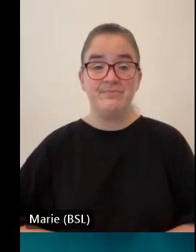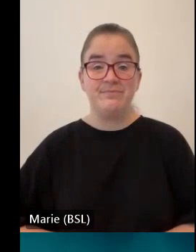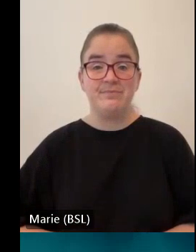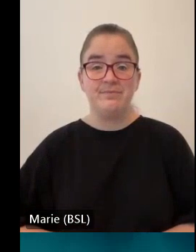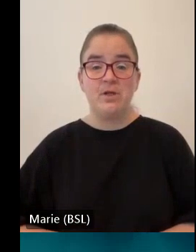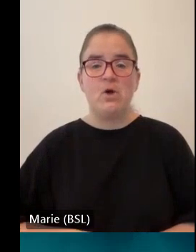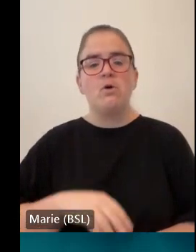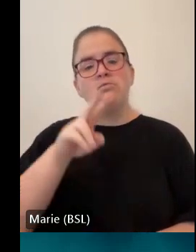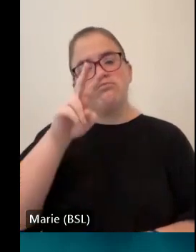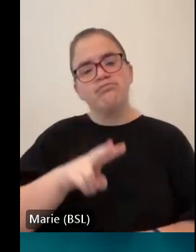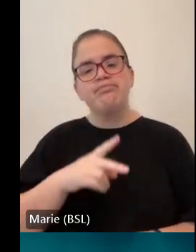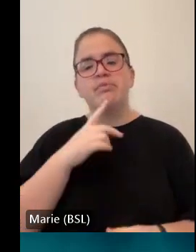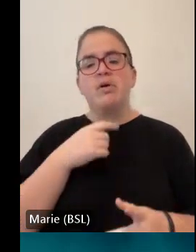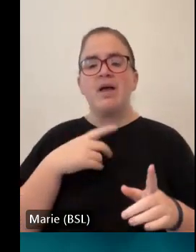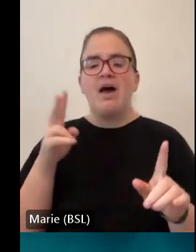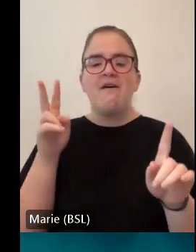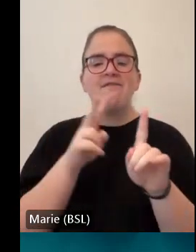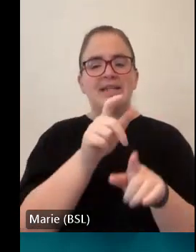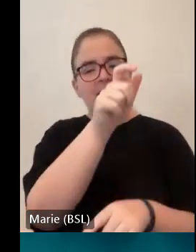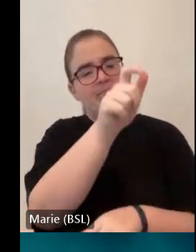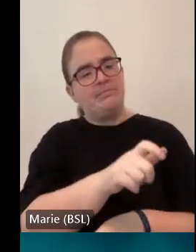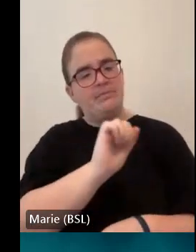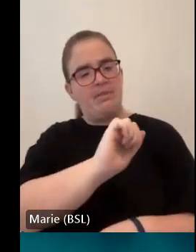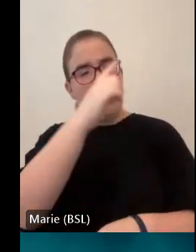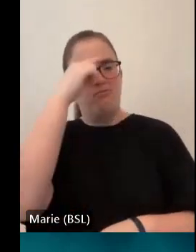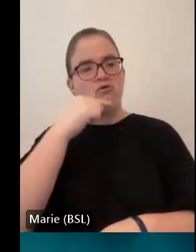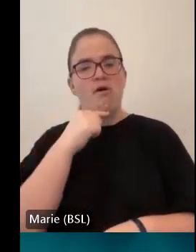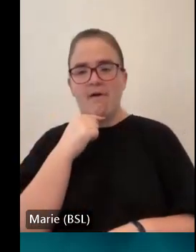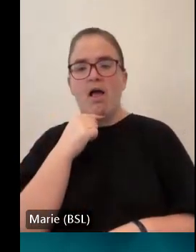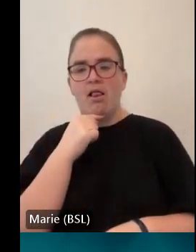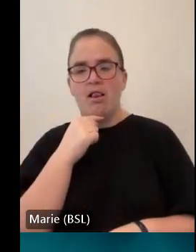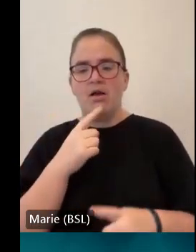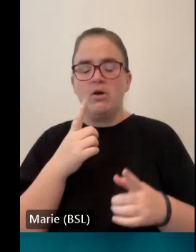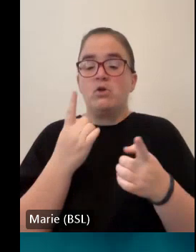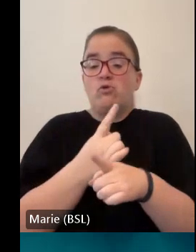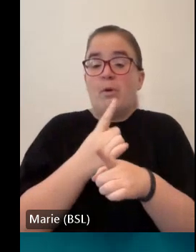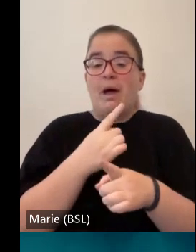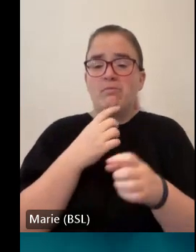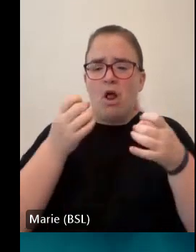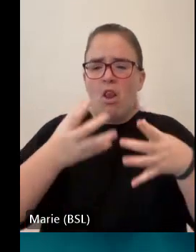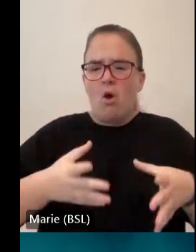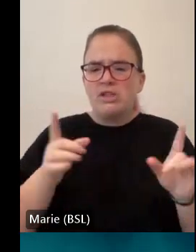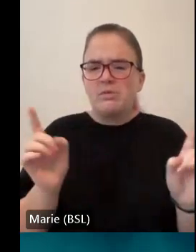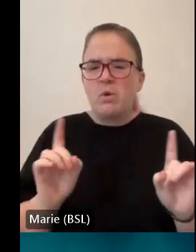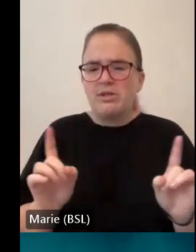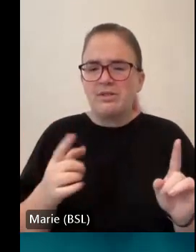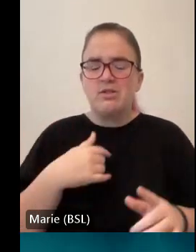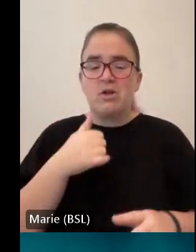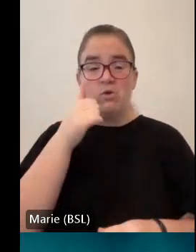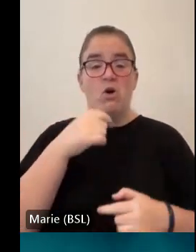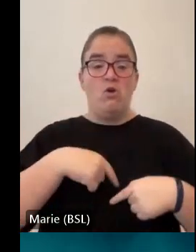So if we just stick with the victim profile for a minute and just talk about the losses that we've seen because the losses to